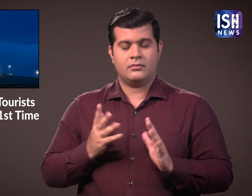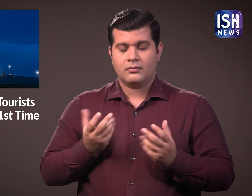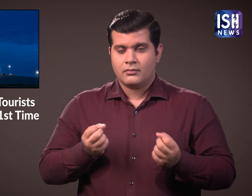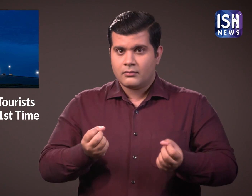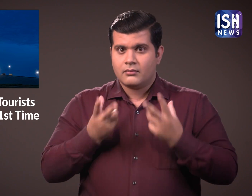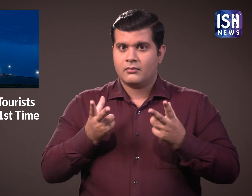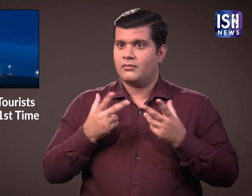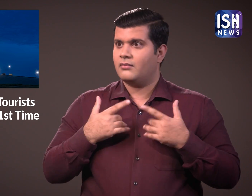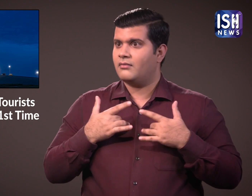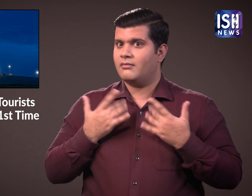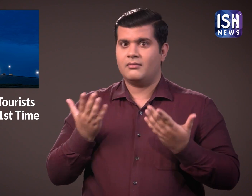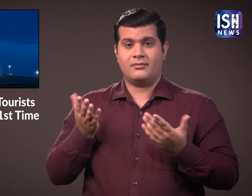I am stunned by this!